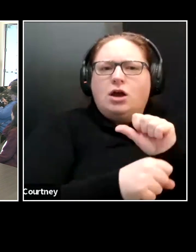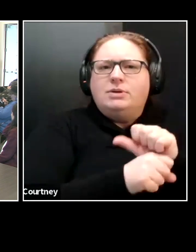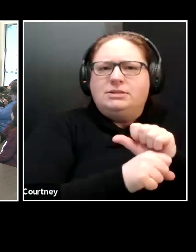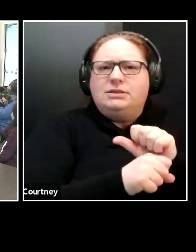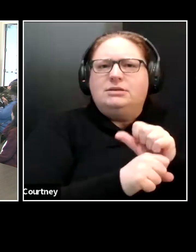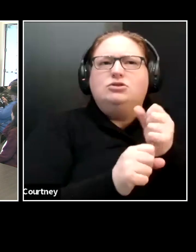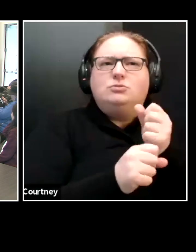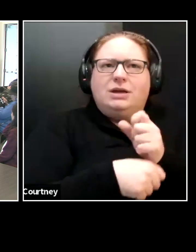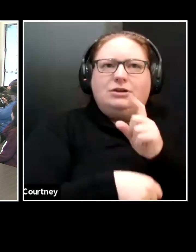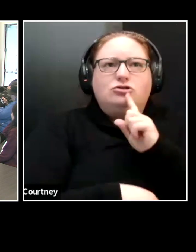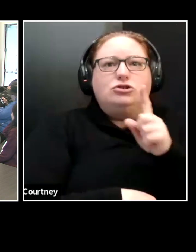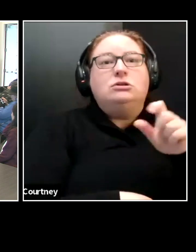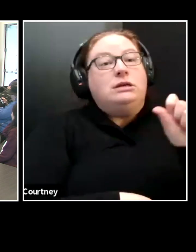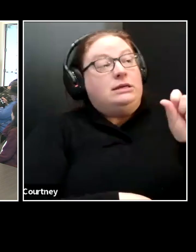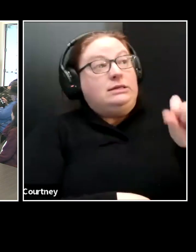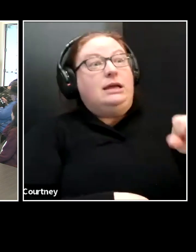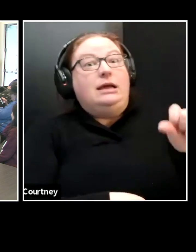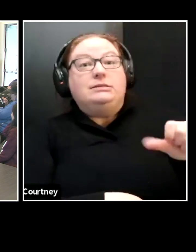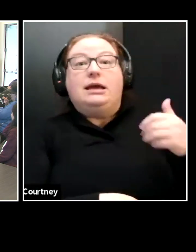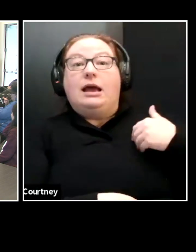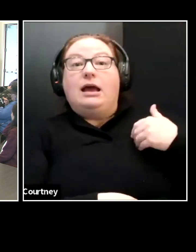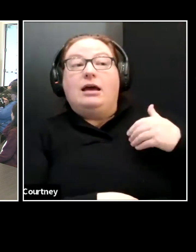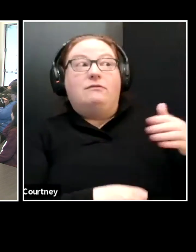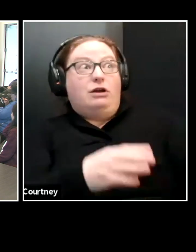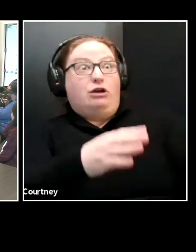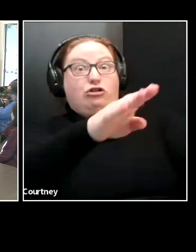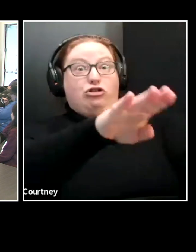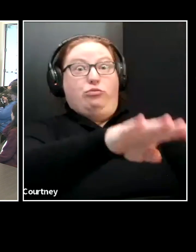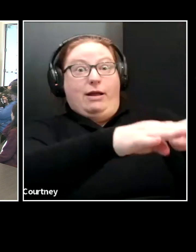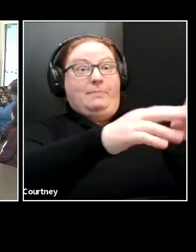there's a curb ramp that's built, but yes, there's a curb ramp that's